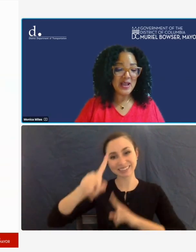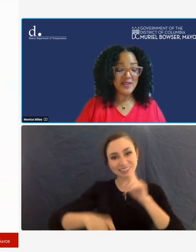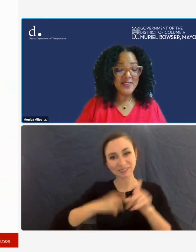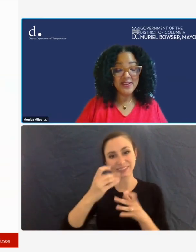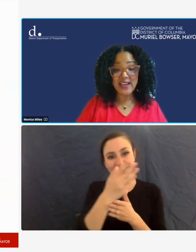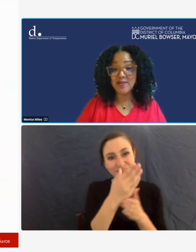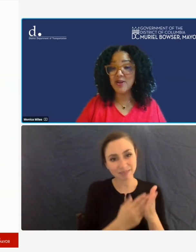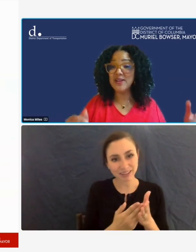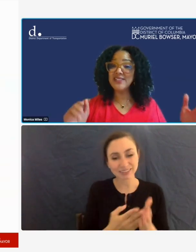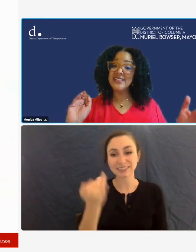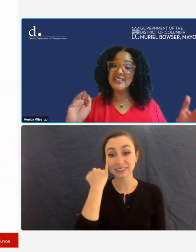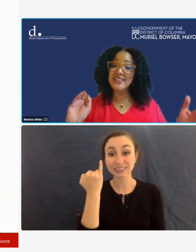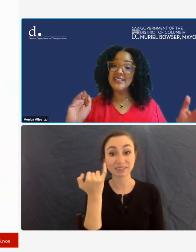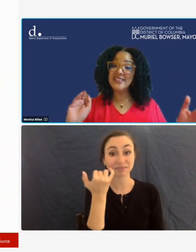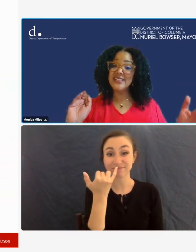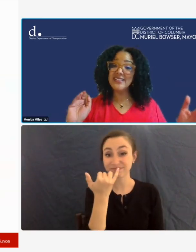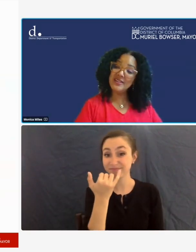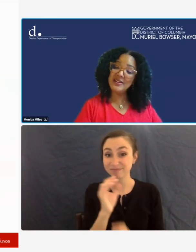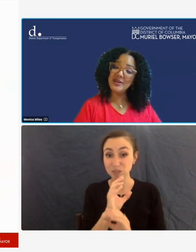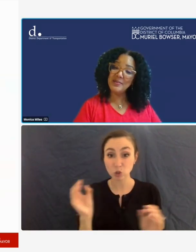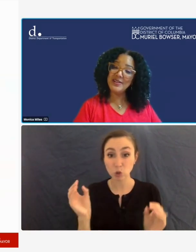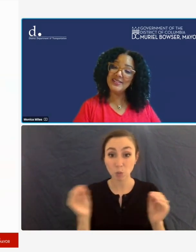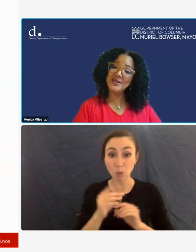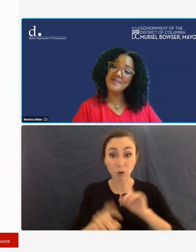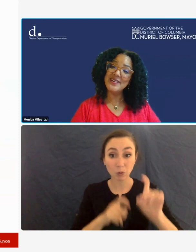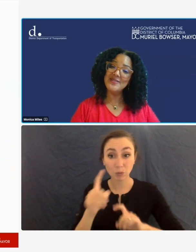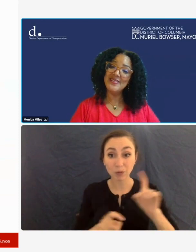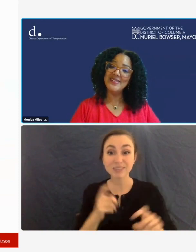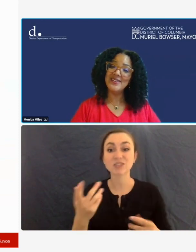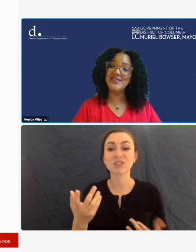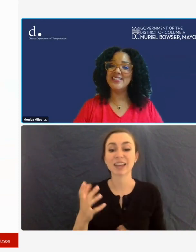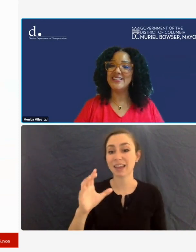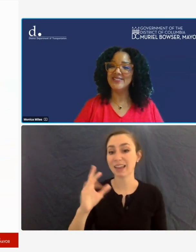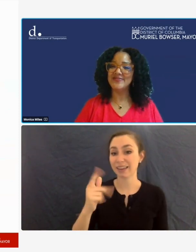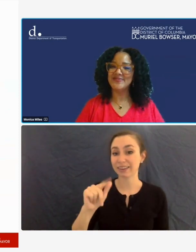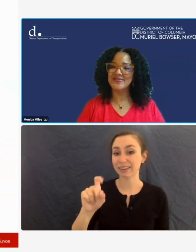there are not any more questions then catherine you know i'm gonna turn it back over over to you